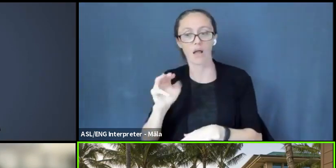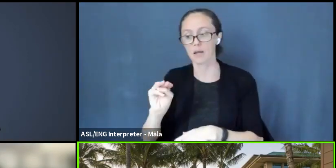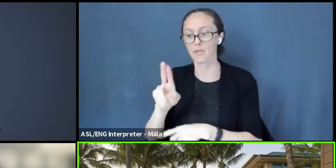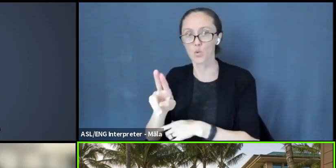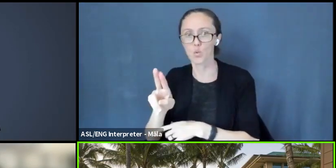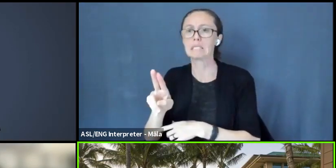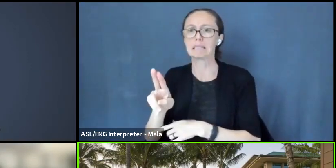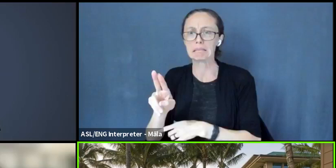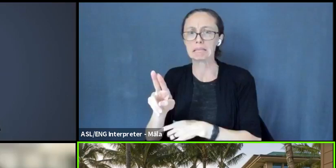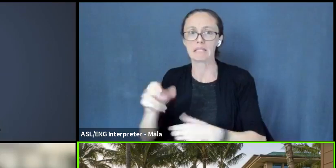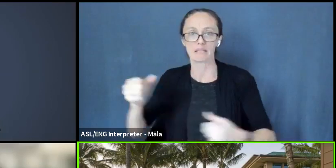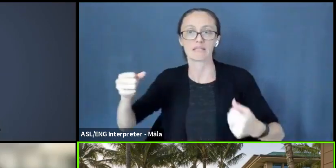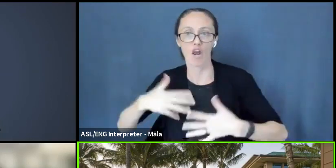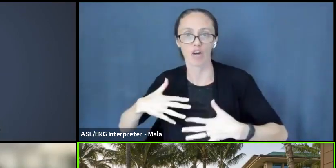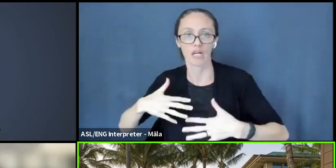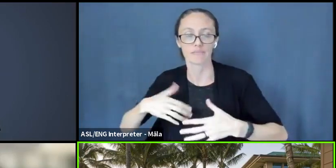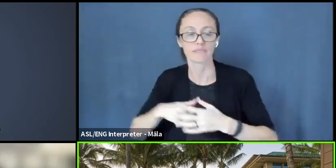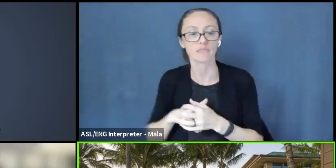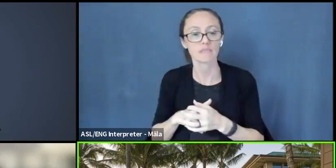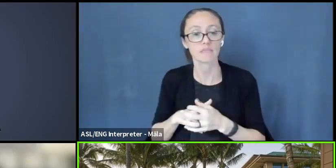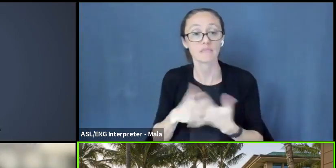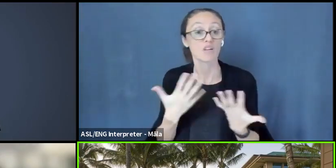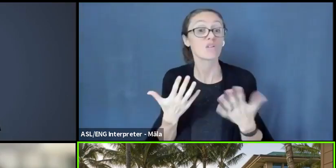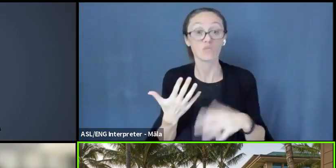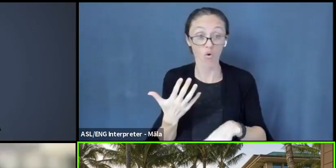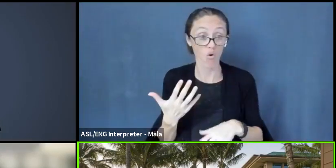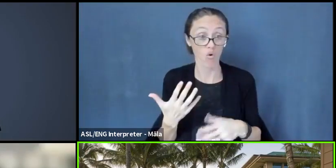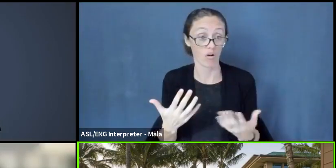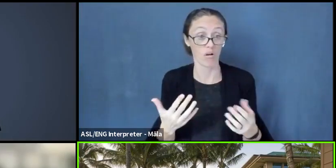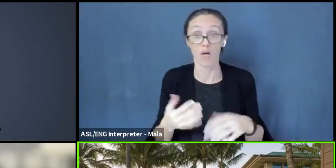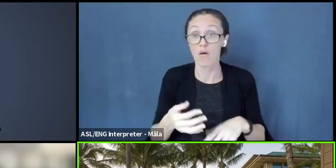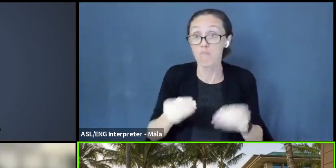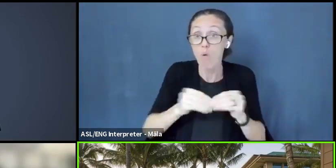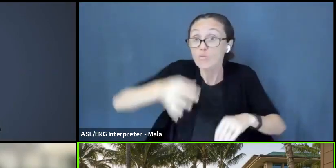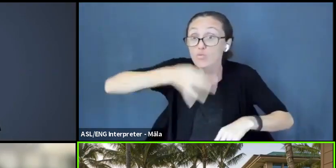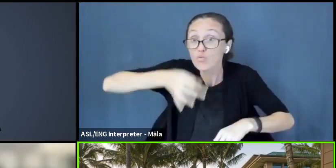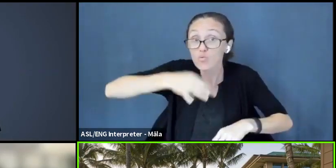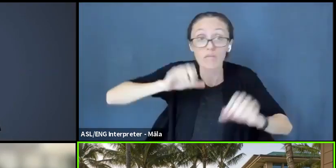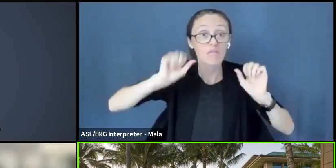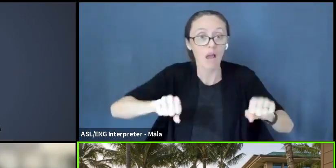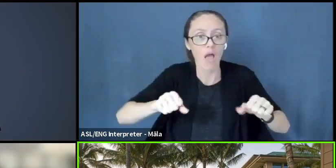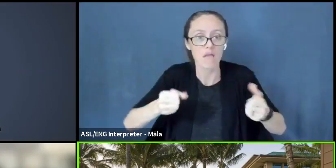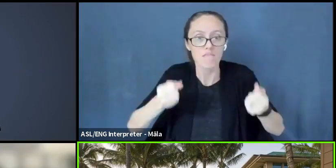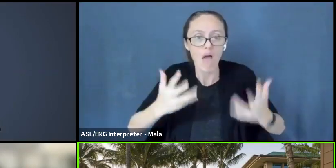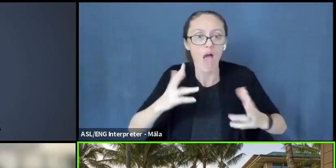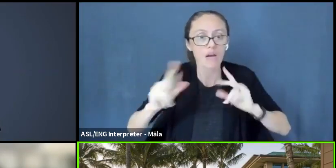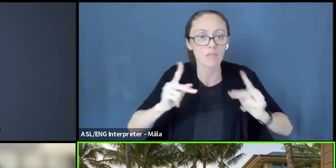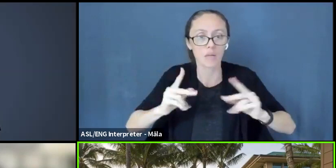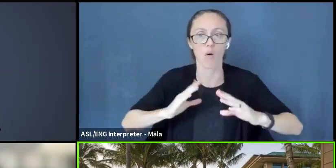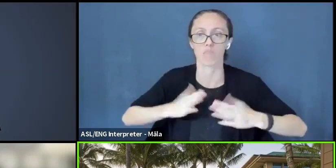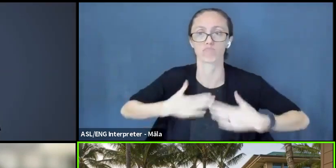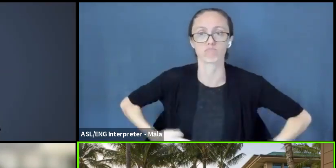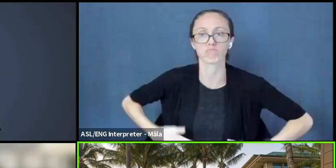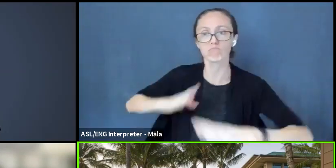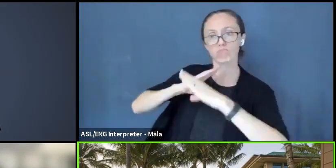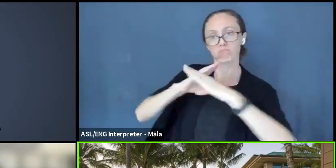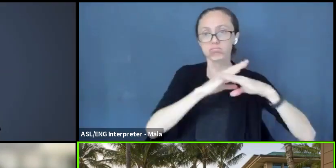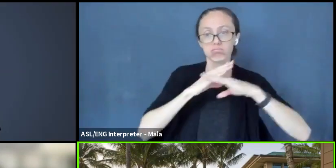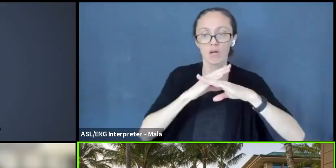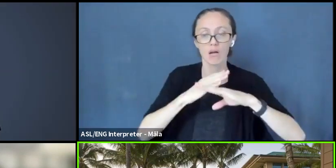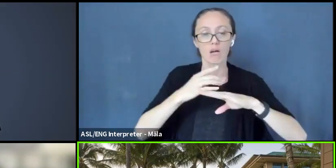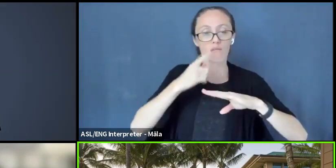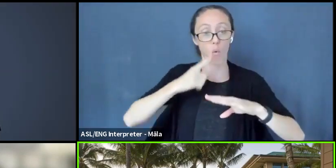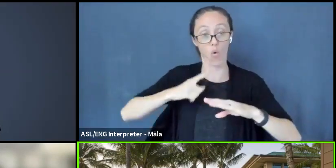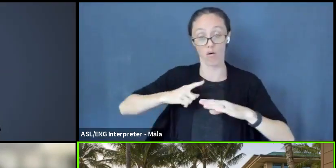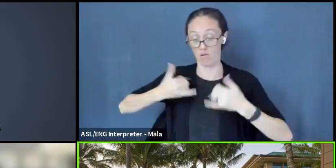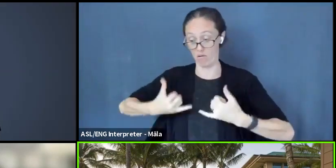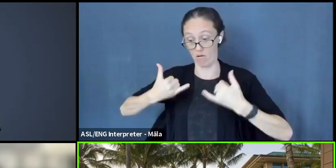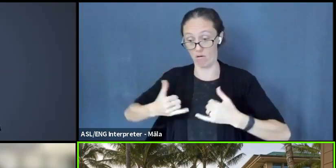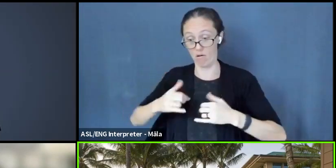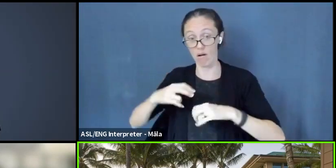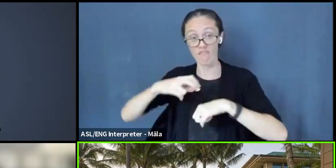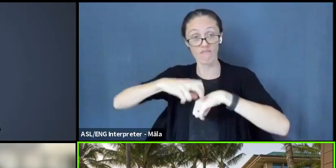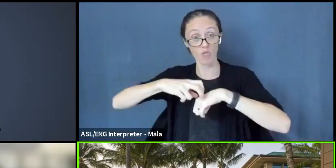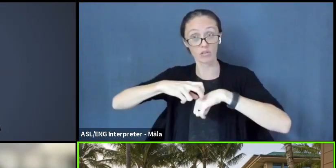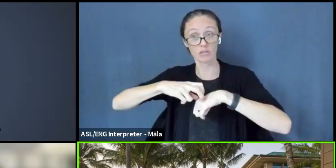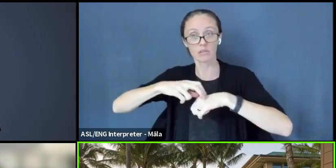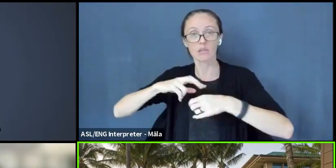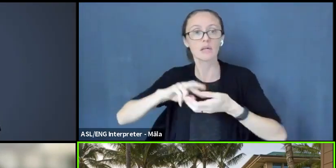Faster people we can get a lot of people immune to the original virus, the less likely it